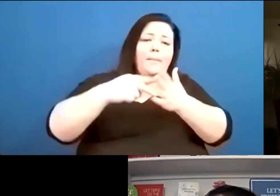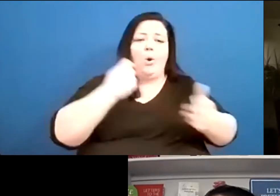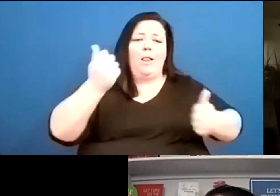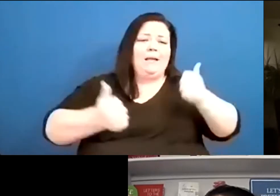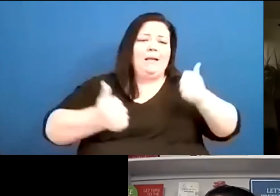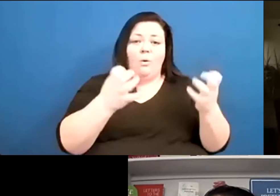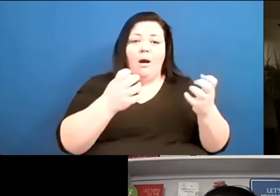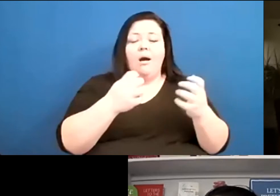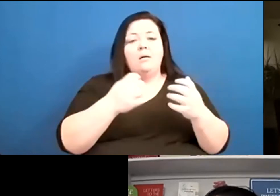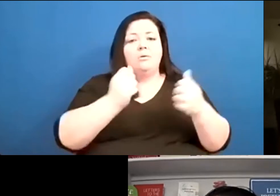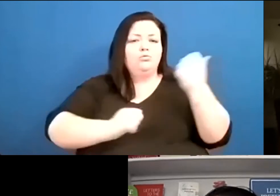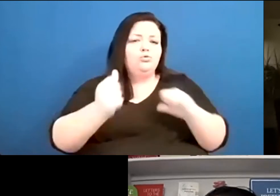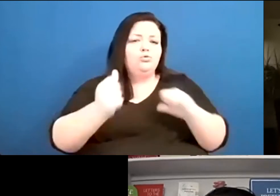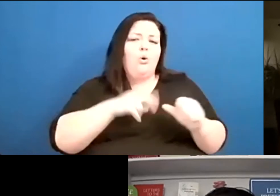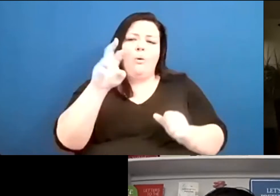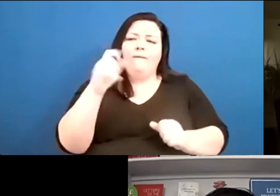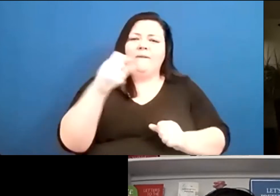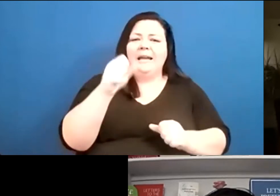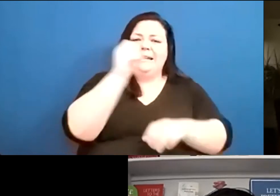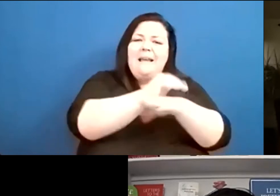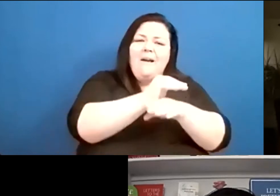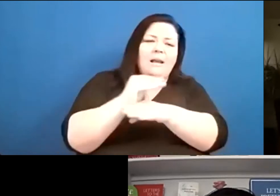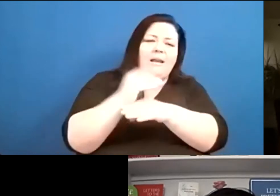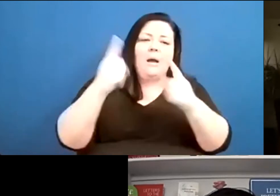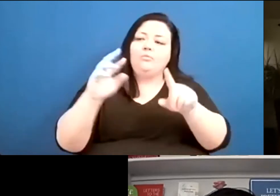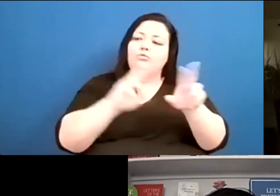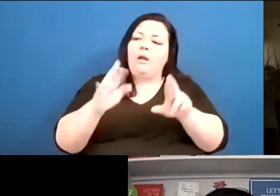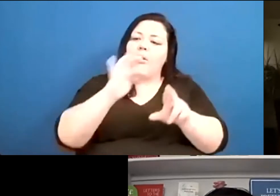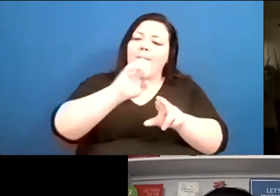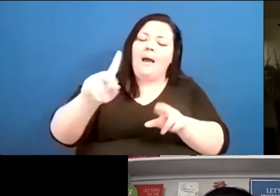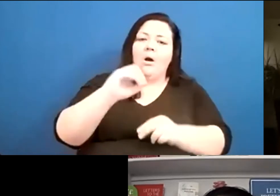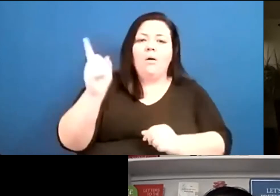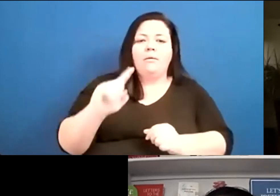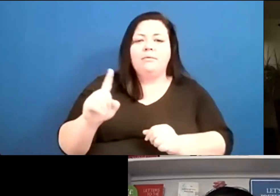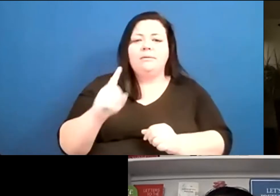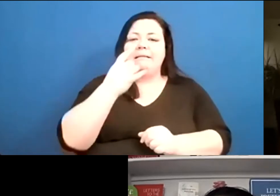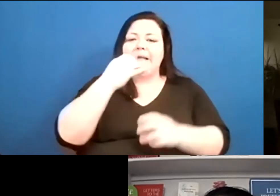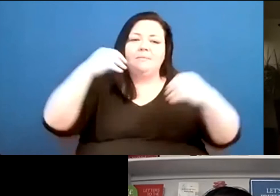every night until you’re/ ready to return to Oz. There are lights on the strip too,/ Dorothy.